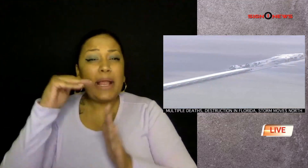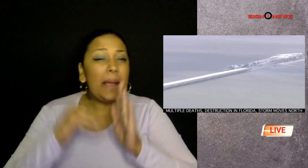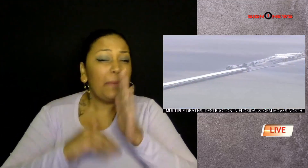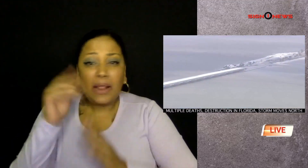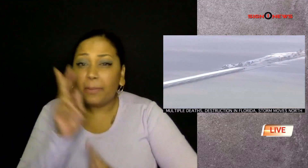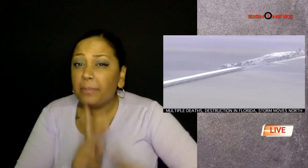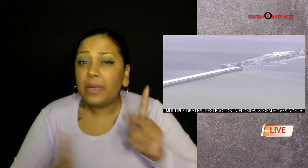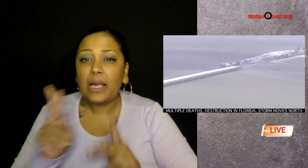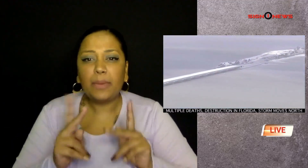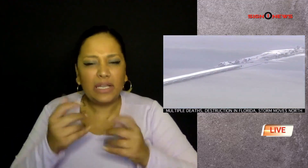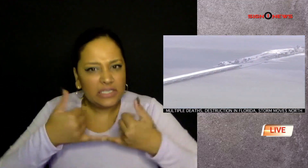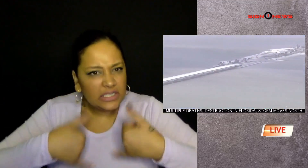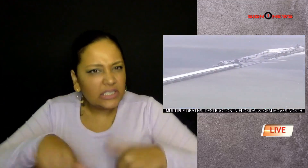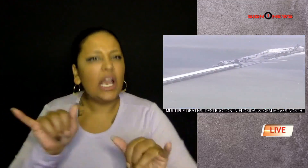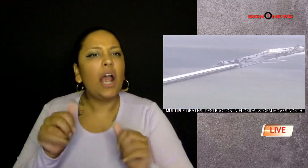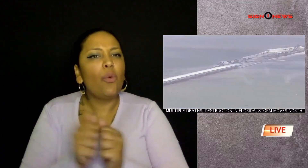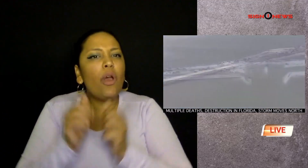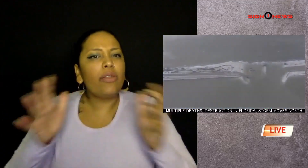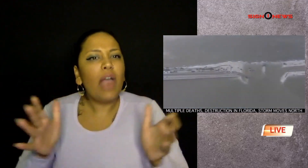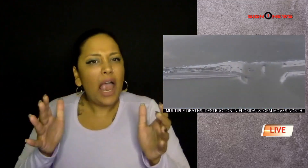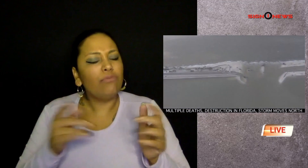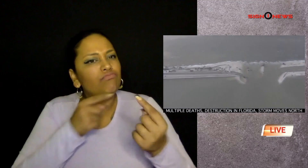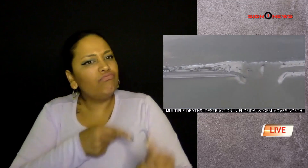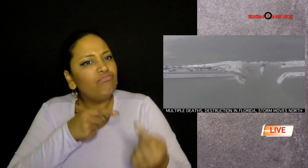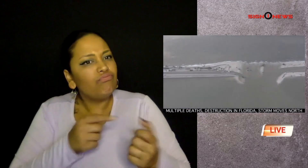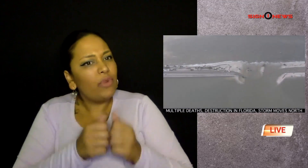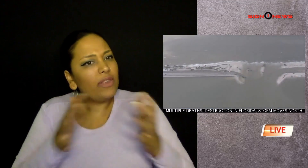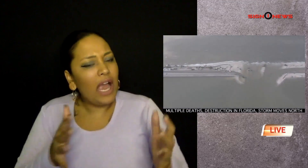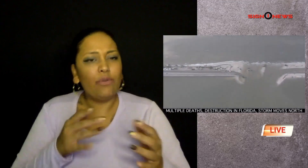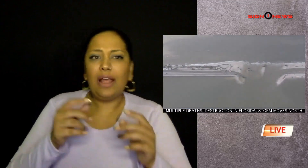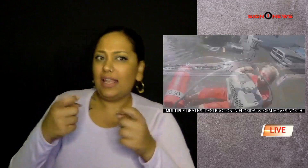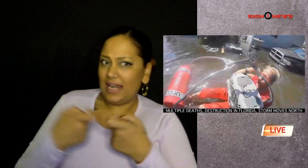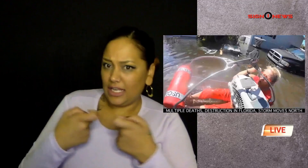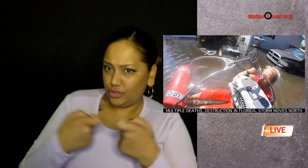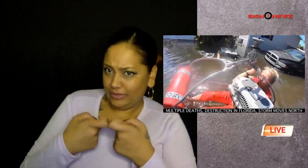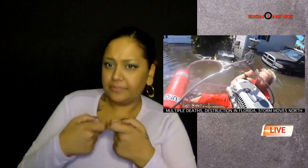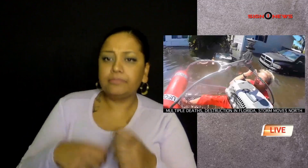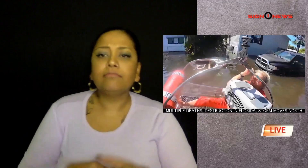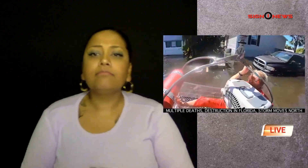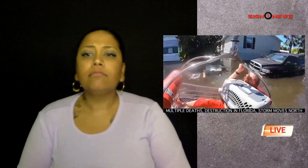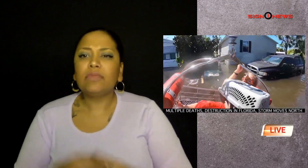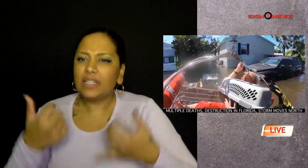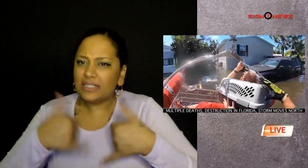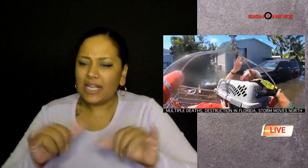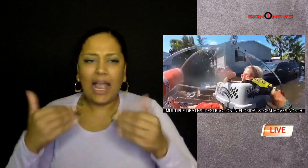Millions of people are still without power and others still have no access to clean water.